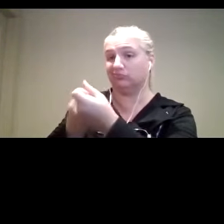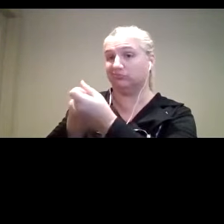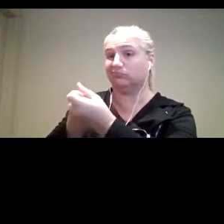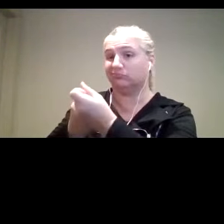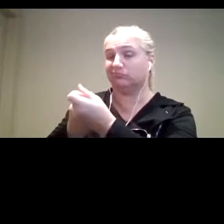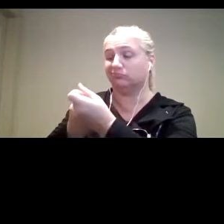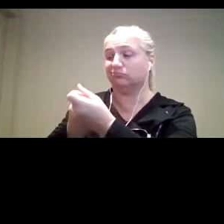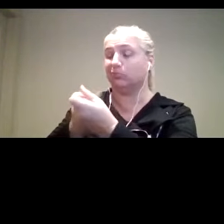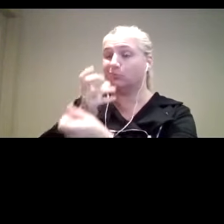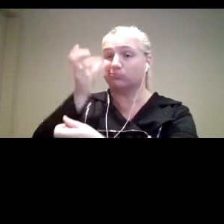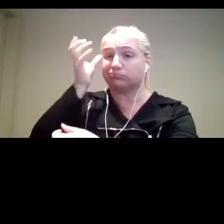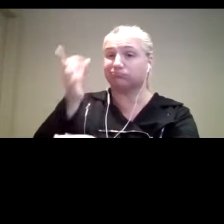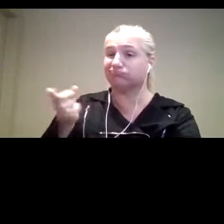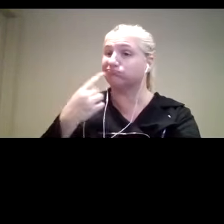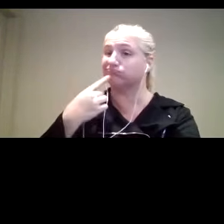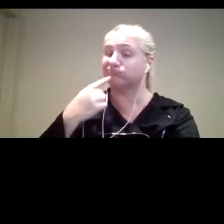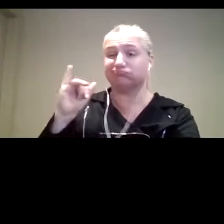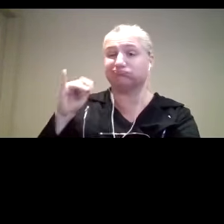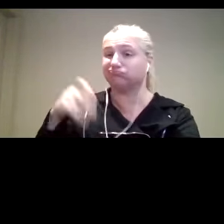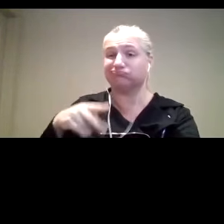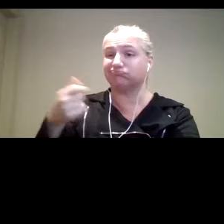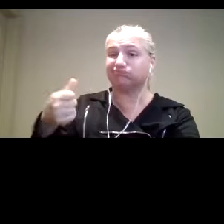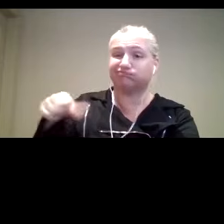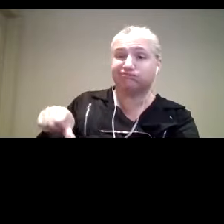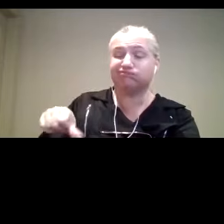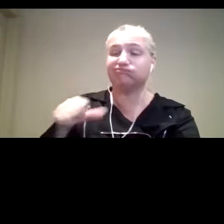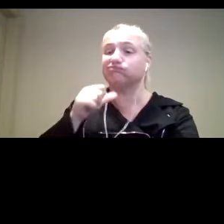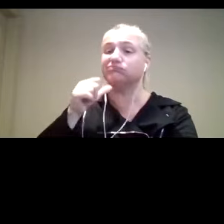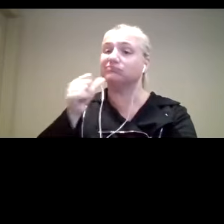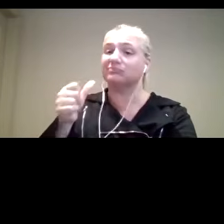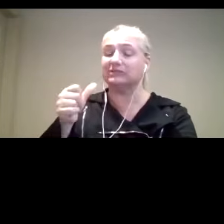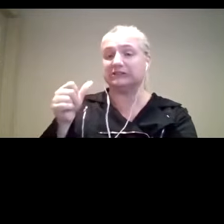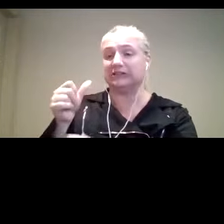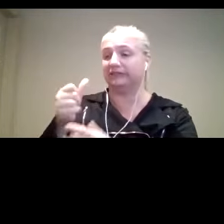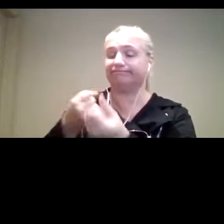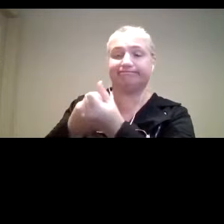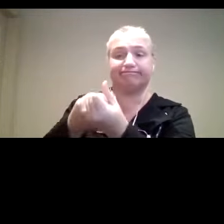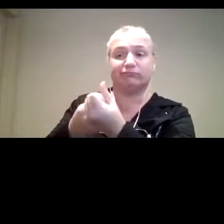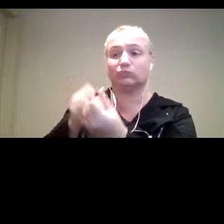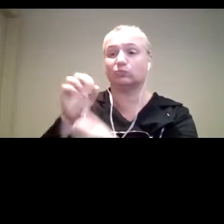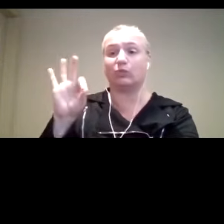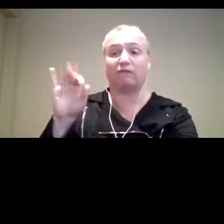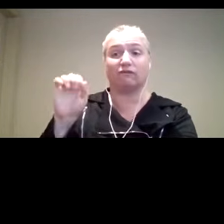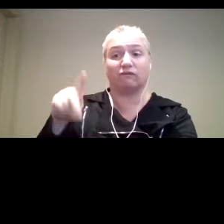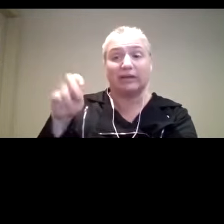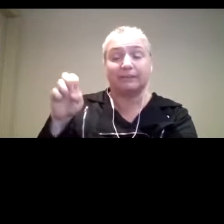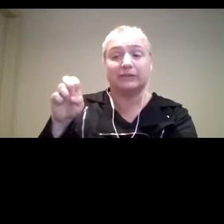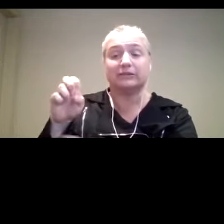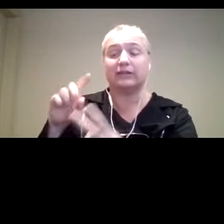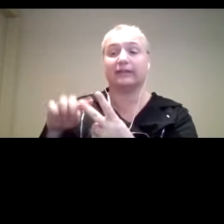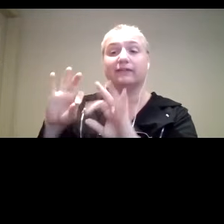The judge said that the IEP denied FAPE and that student's family was given compensatory education,